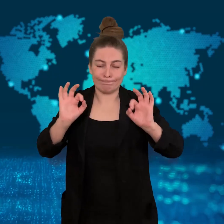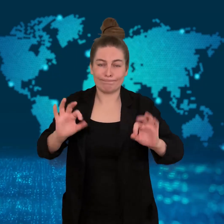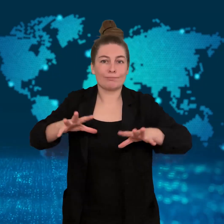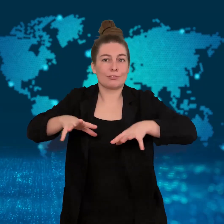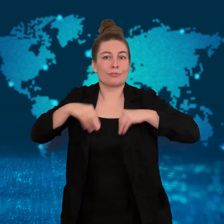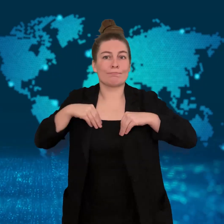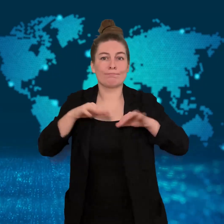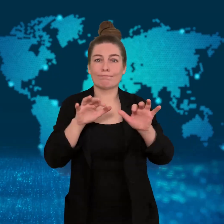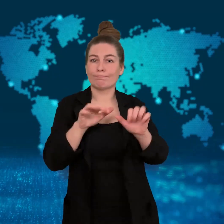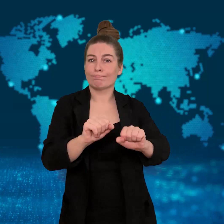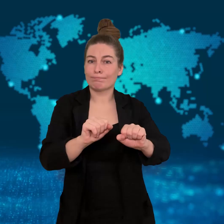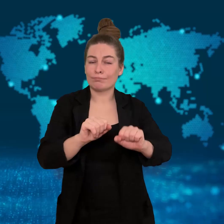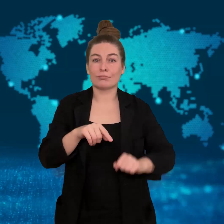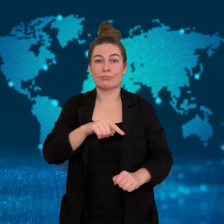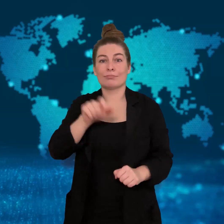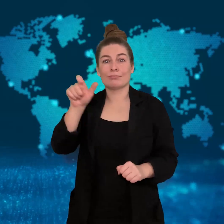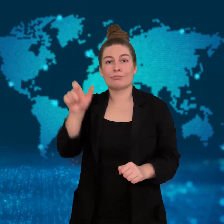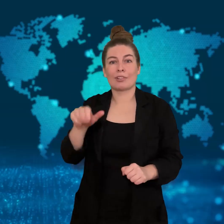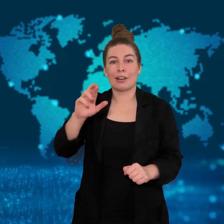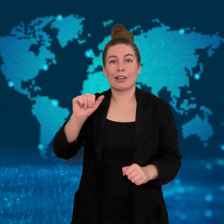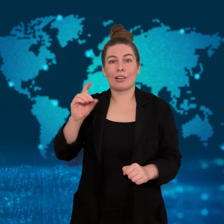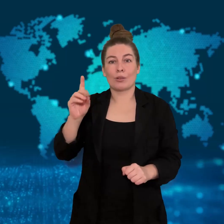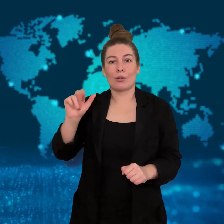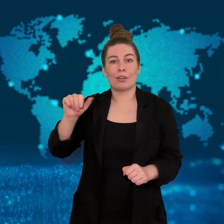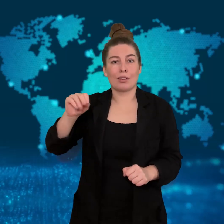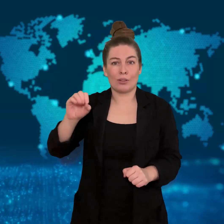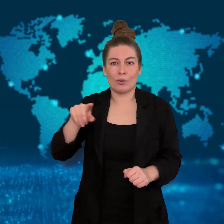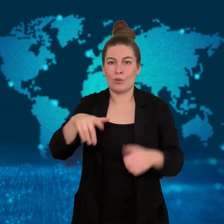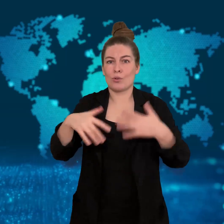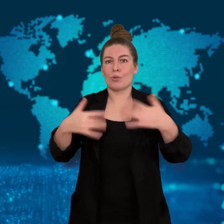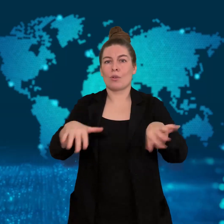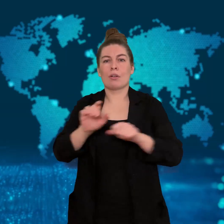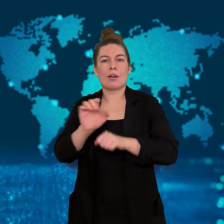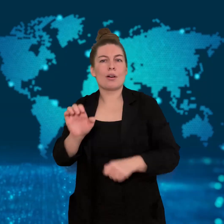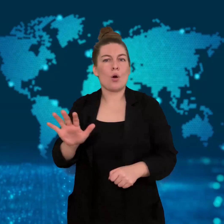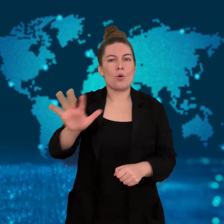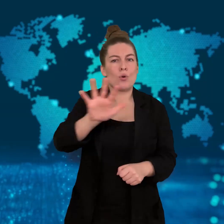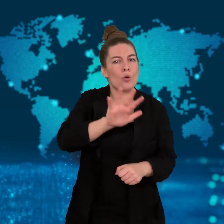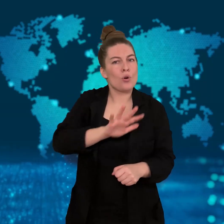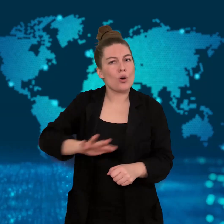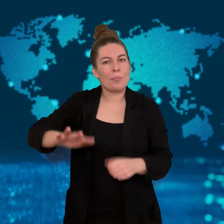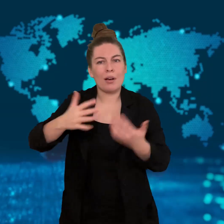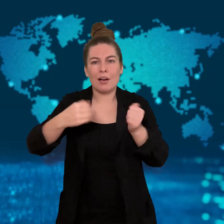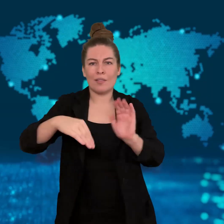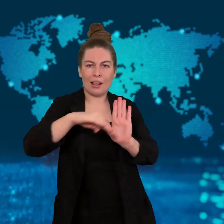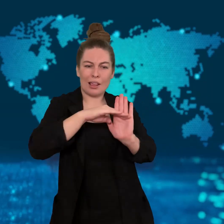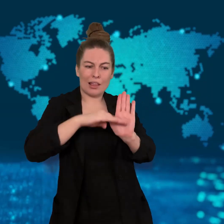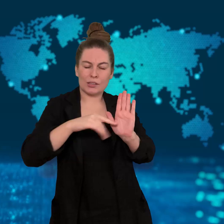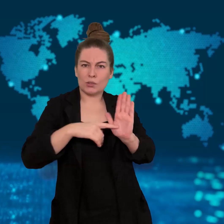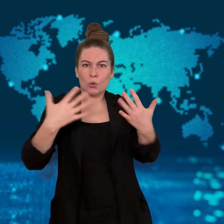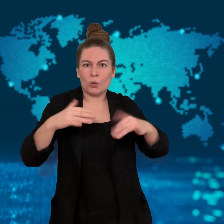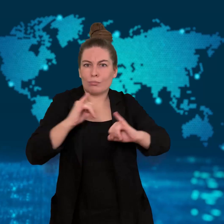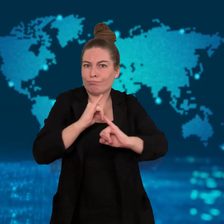He did not resist officers when they arrested him.